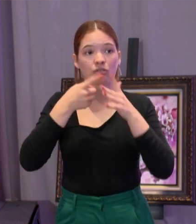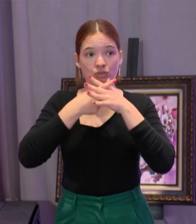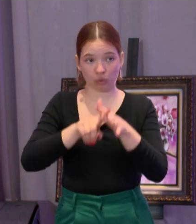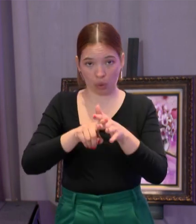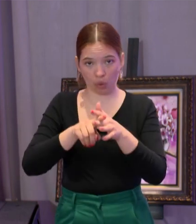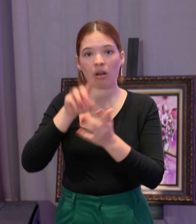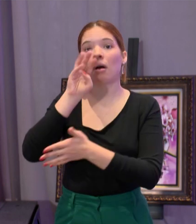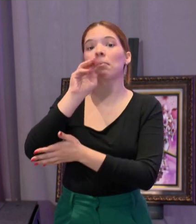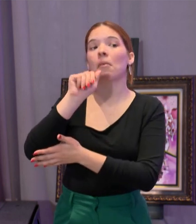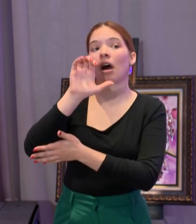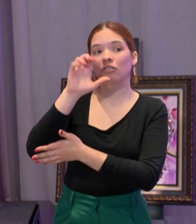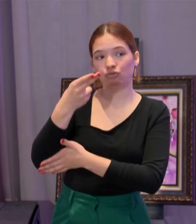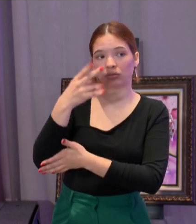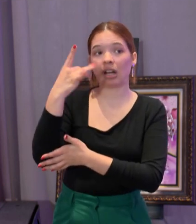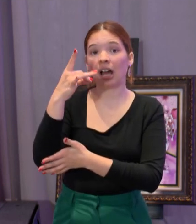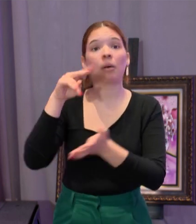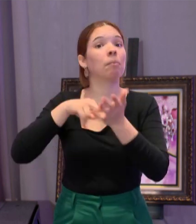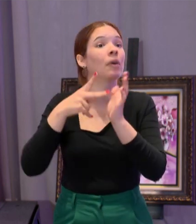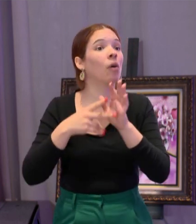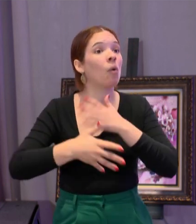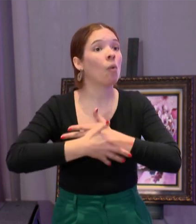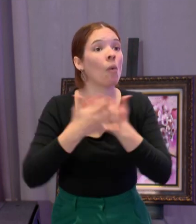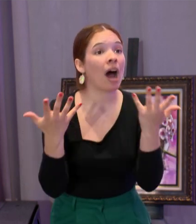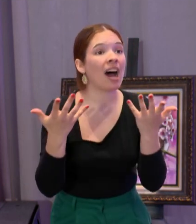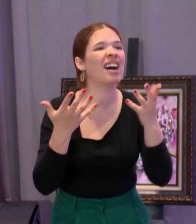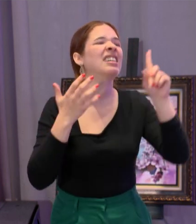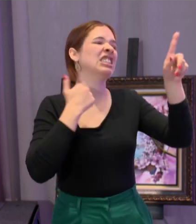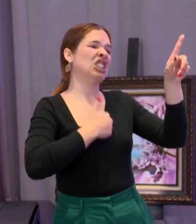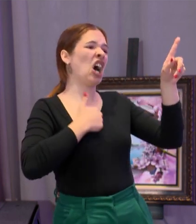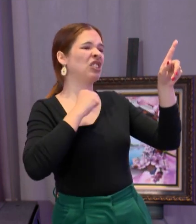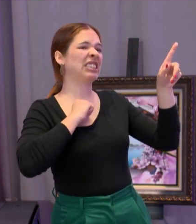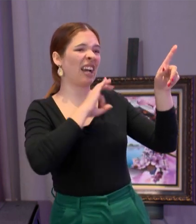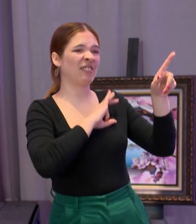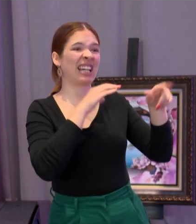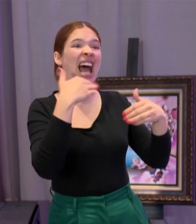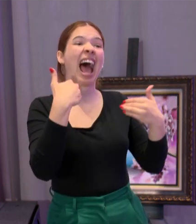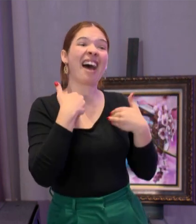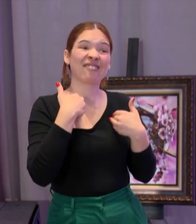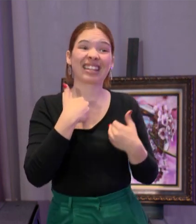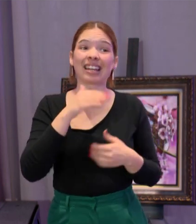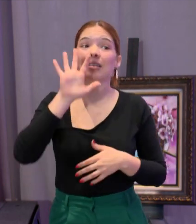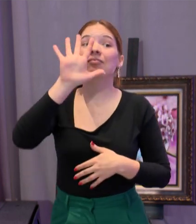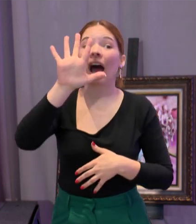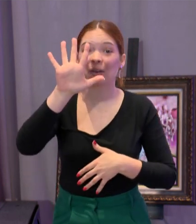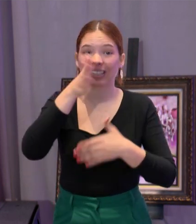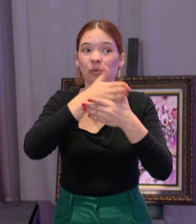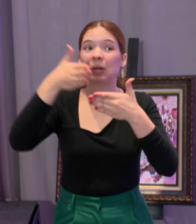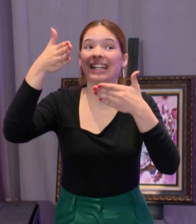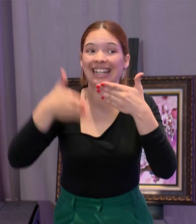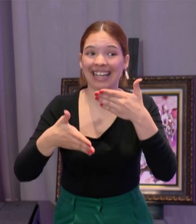SO WHAT THIS MEANS IS NOW THERE WILL BE SORRY, STAFF, FIVE BIG